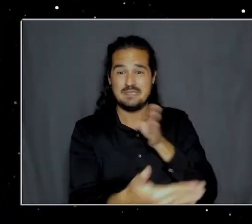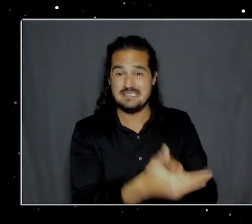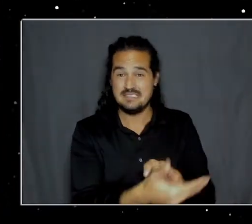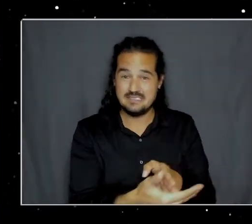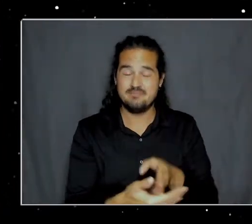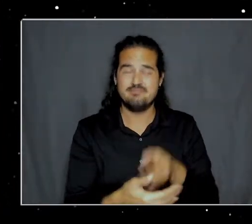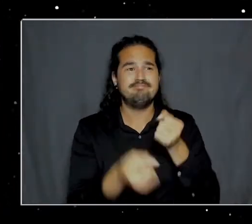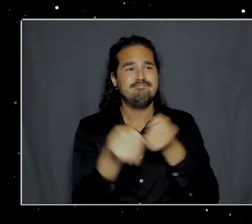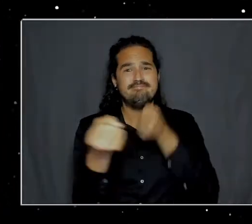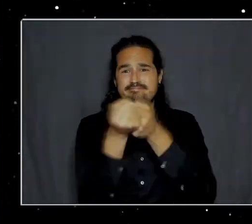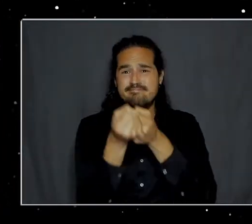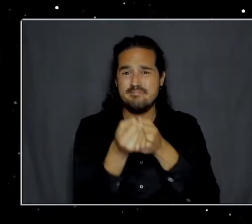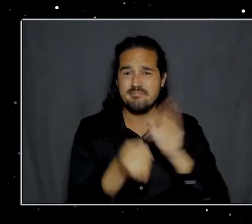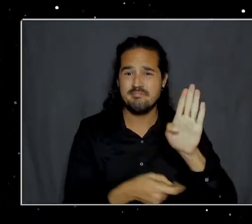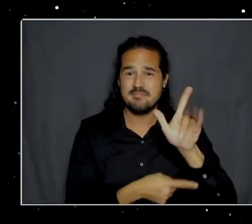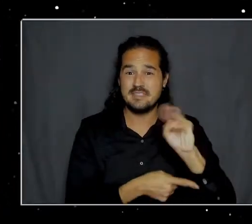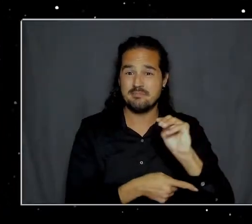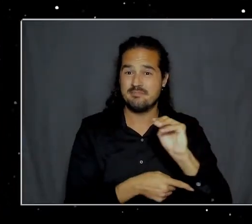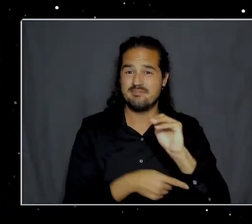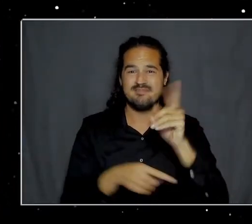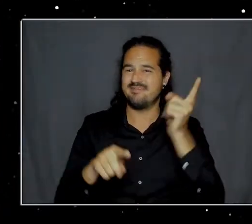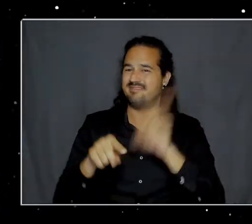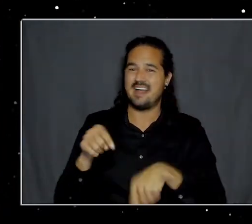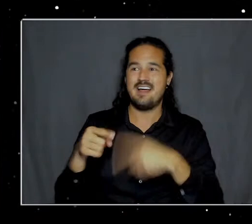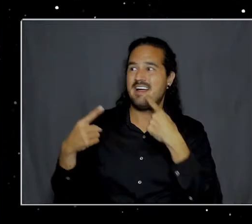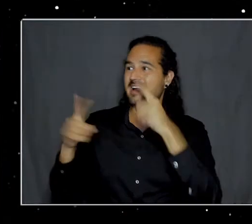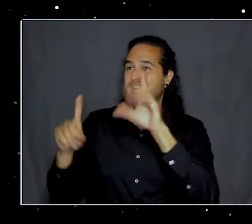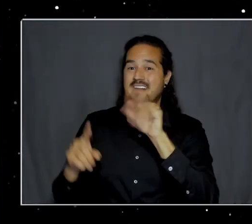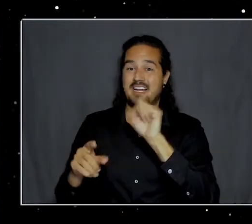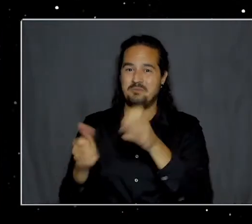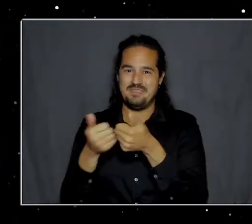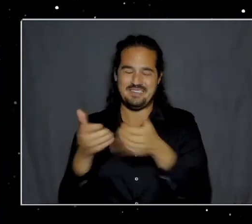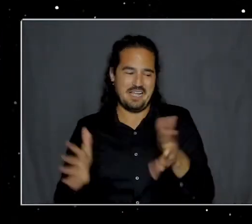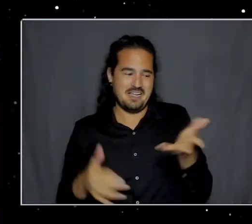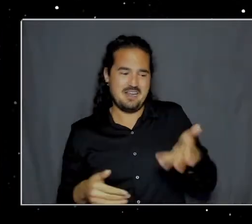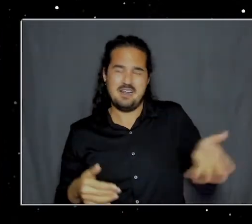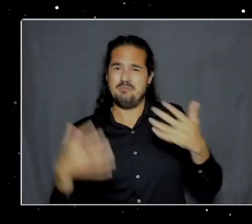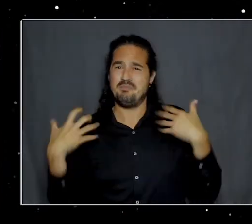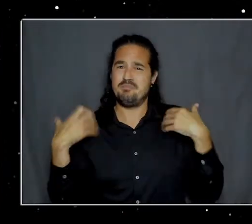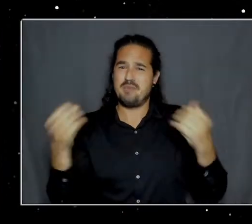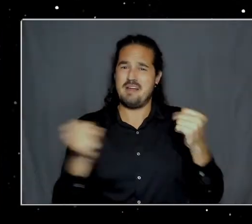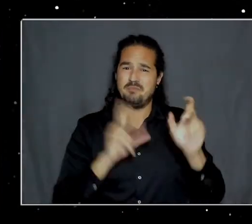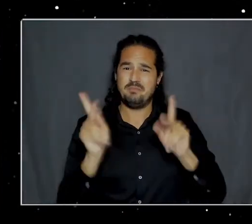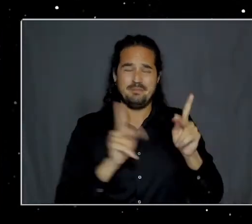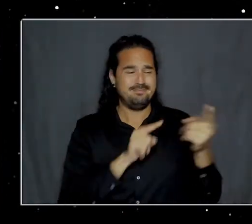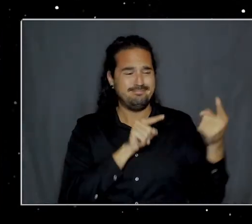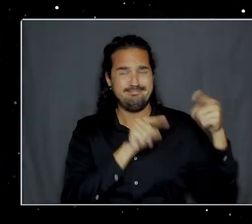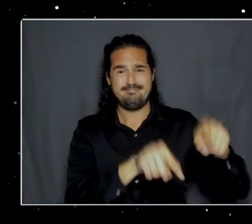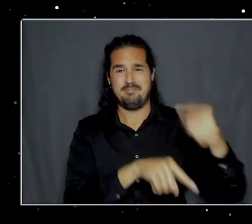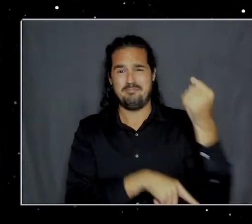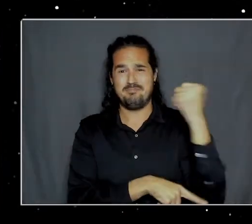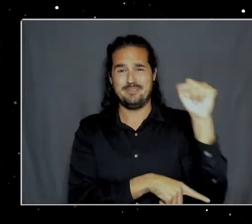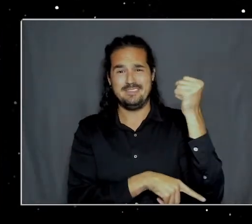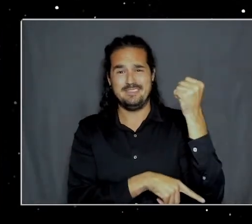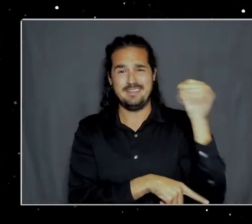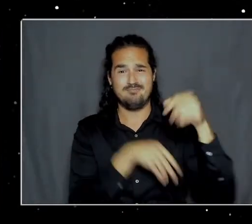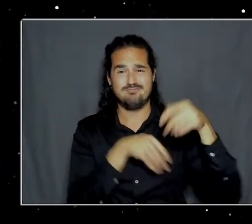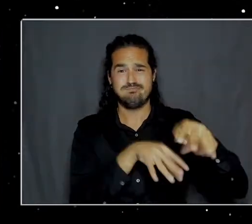WE COULDN'T HAVE DONE THIS CASE